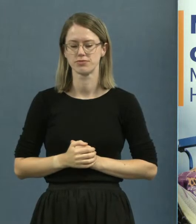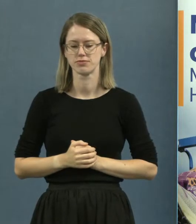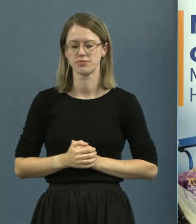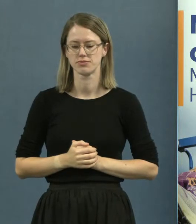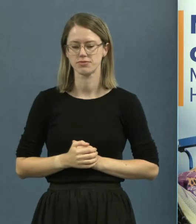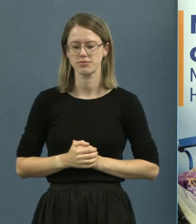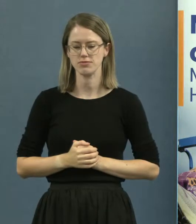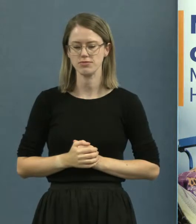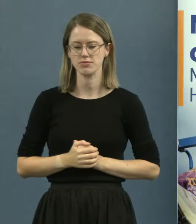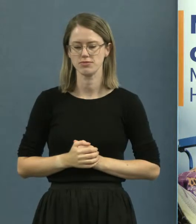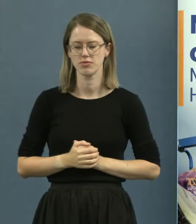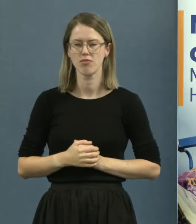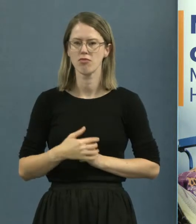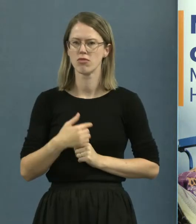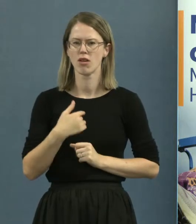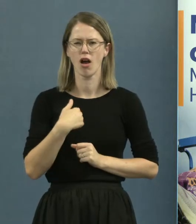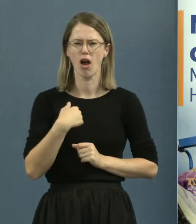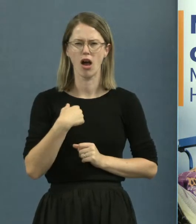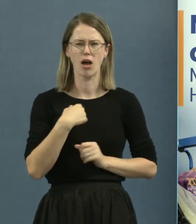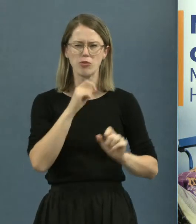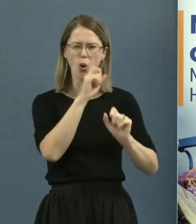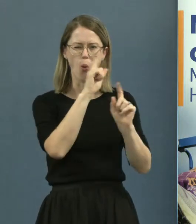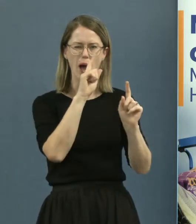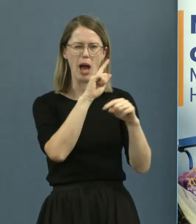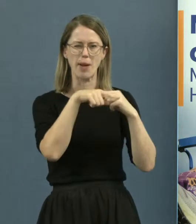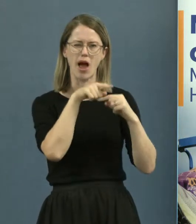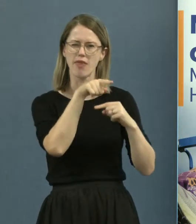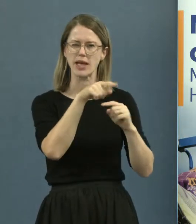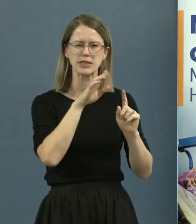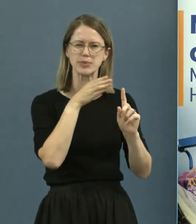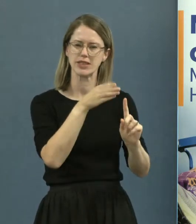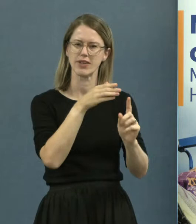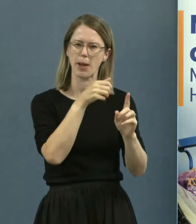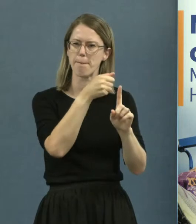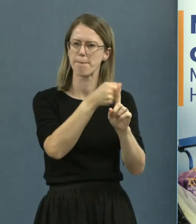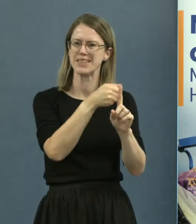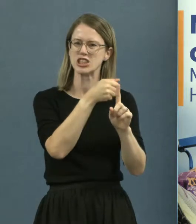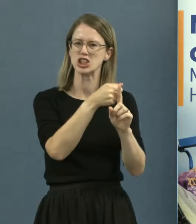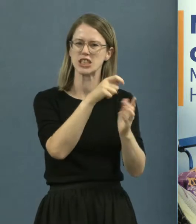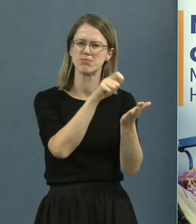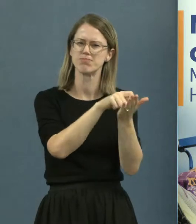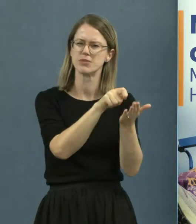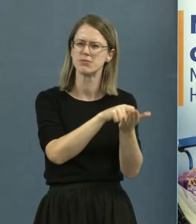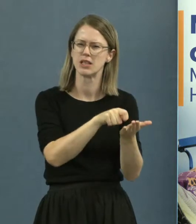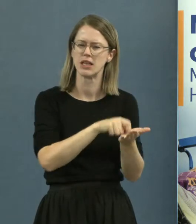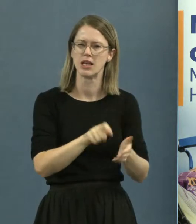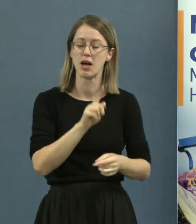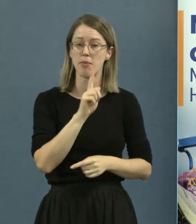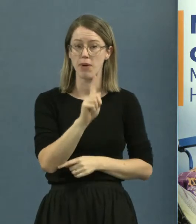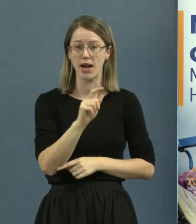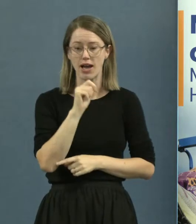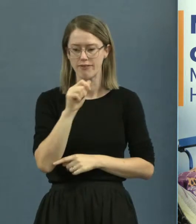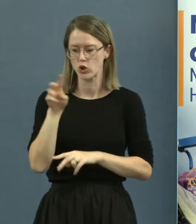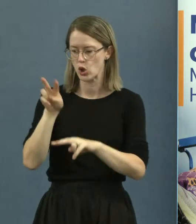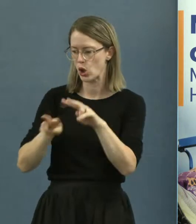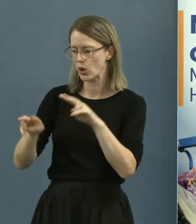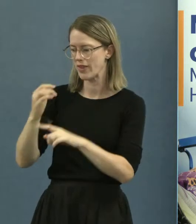fully investigated. I'm not aware of the particular petition that you're talking about, but I do know that when